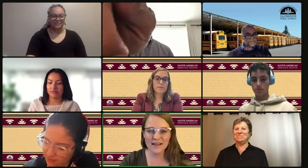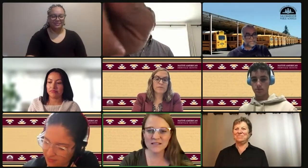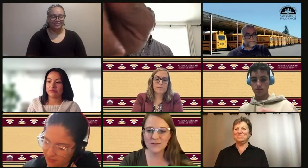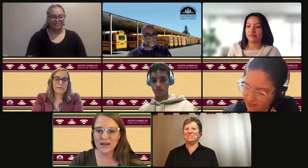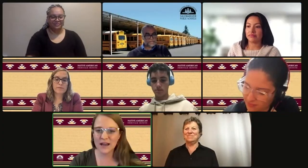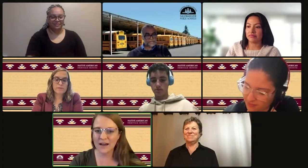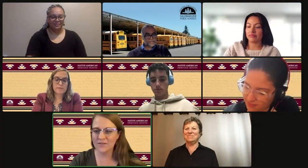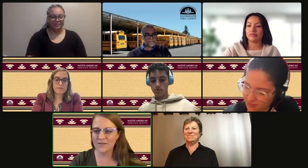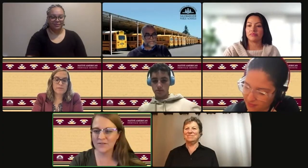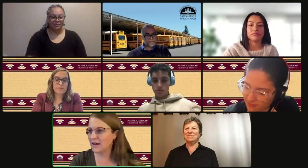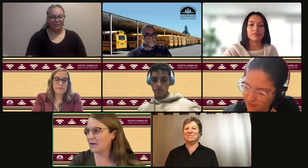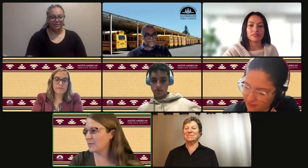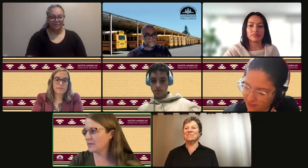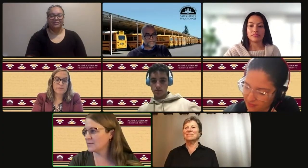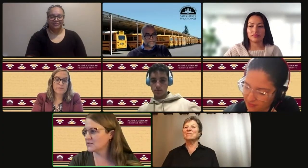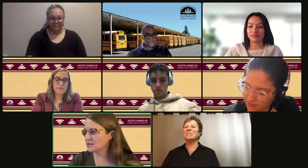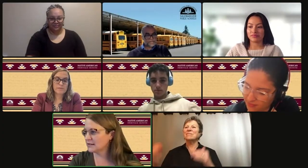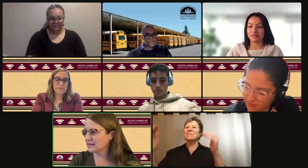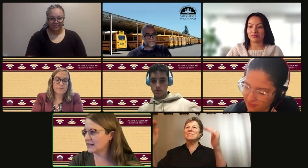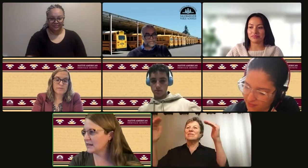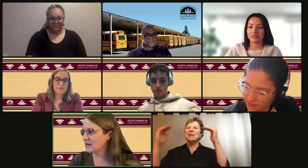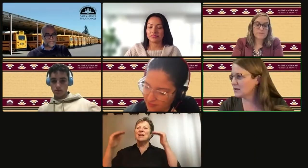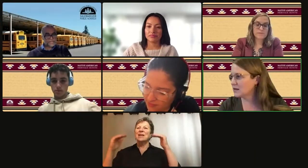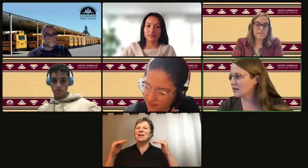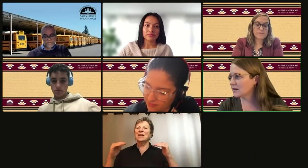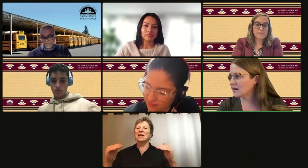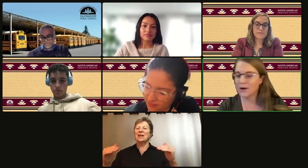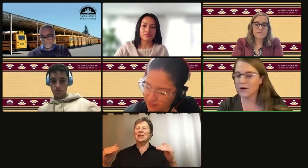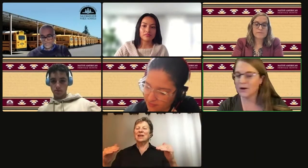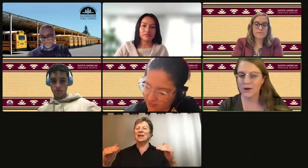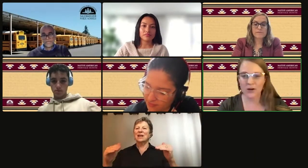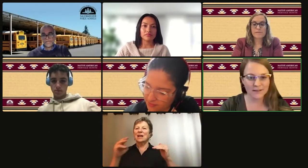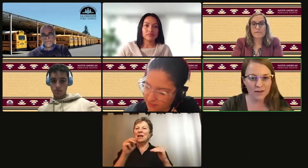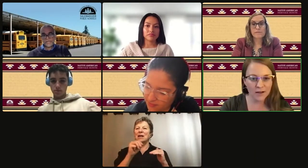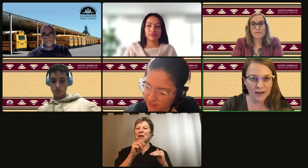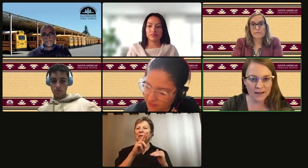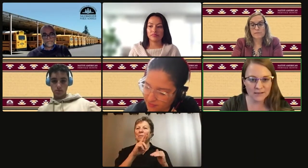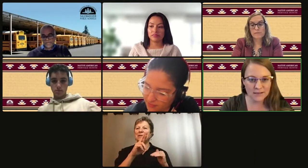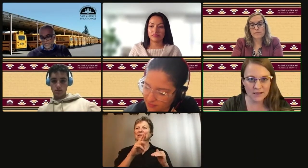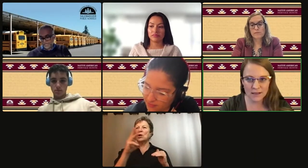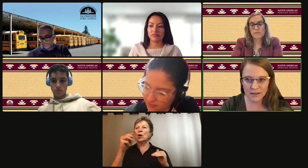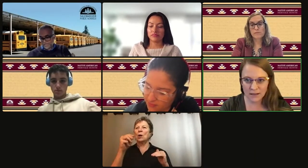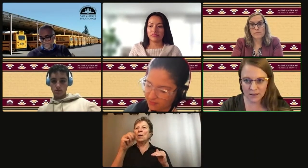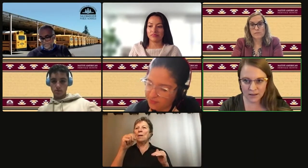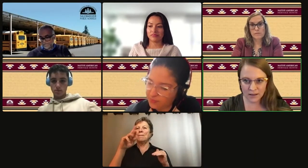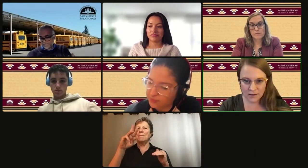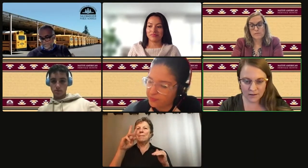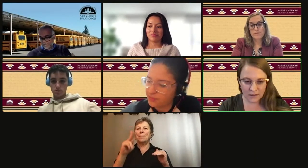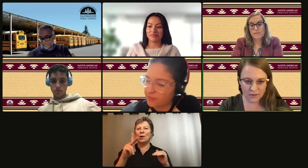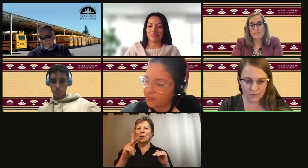NICE TO MEET YOU. THANK YOU. TAKE CARE.